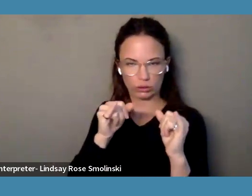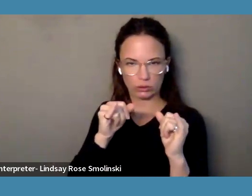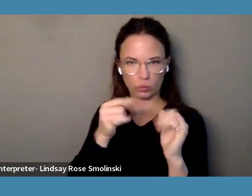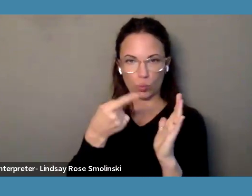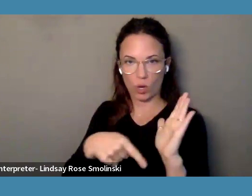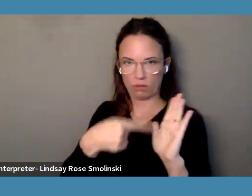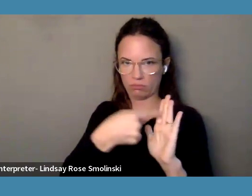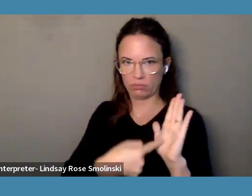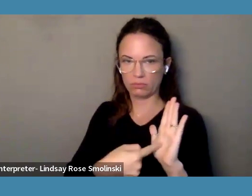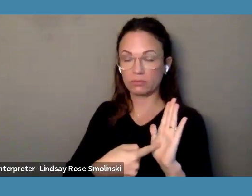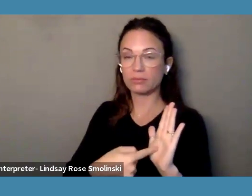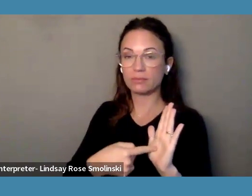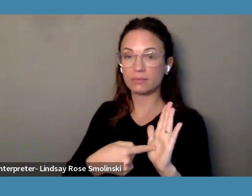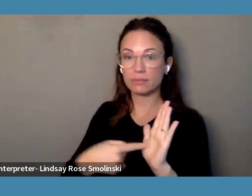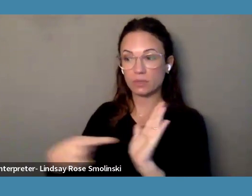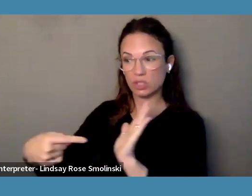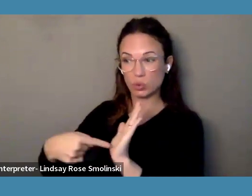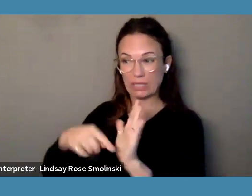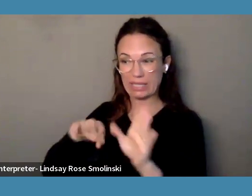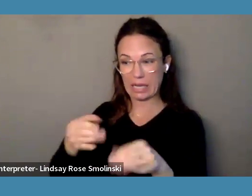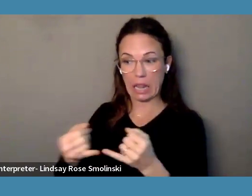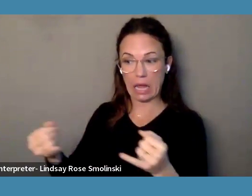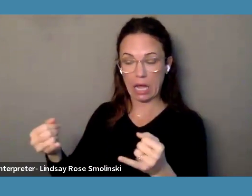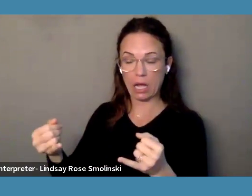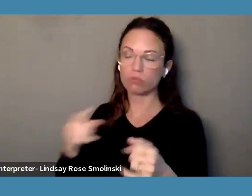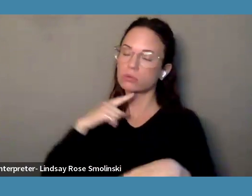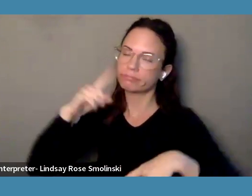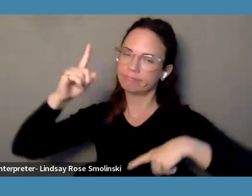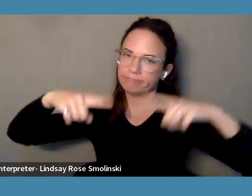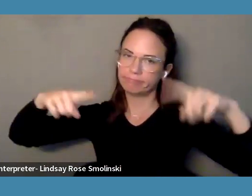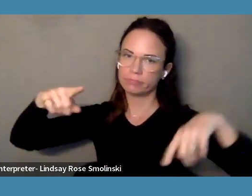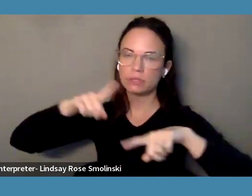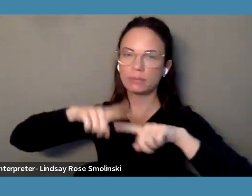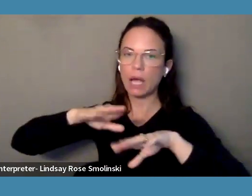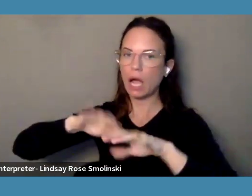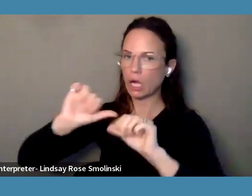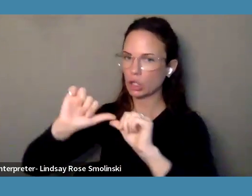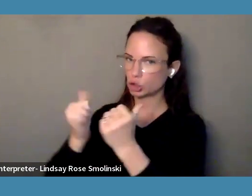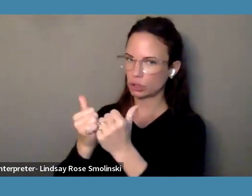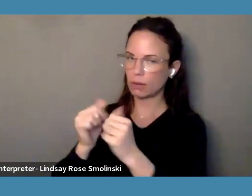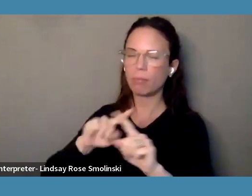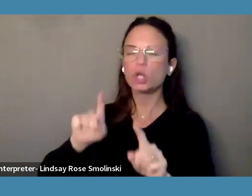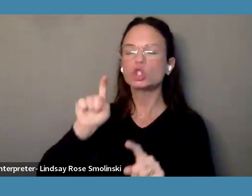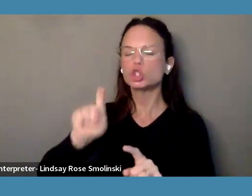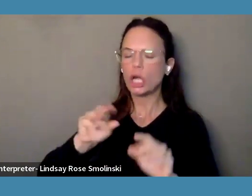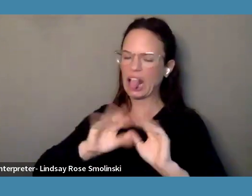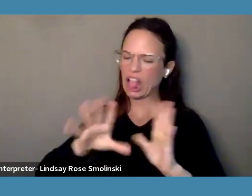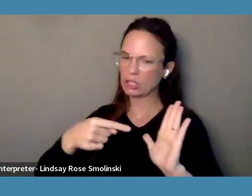The deadline for requesting an appeal varies depending on the agency, but it should be clearly stated on the notice